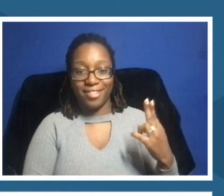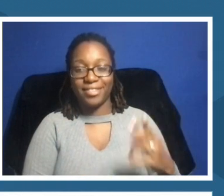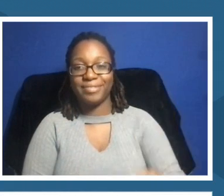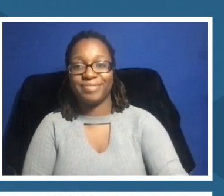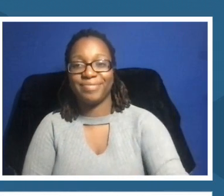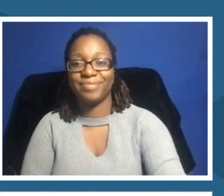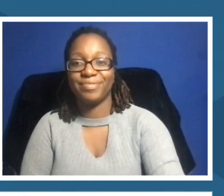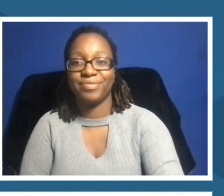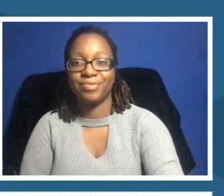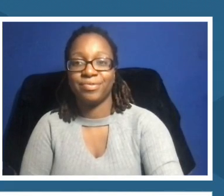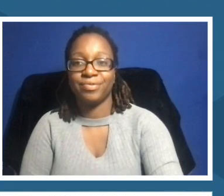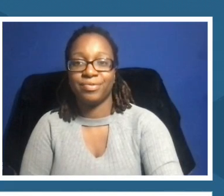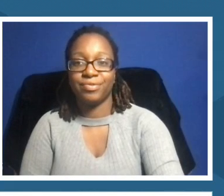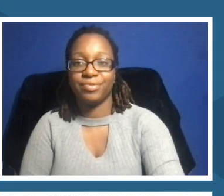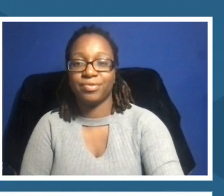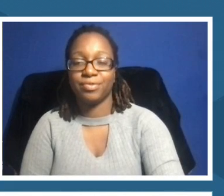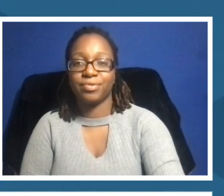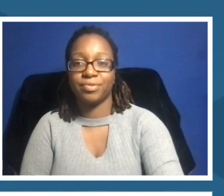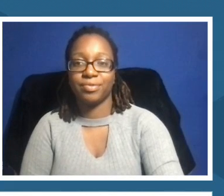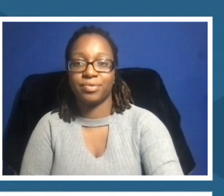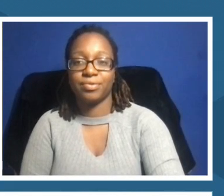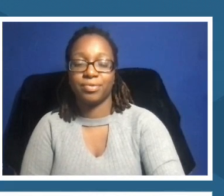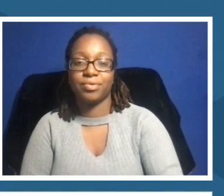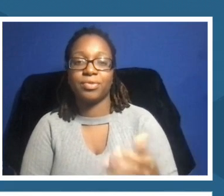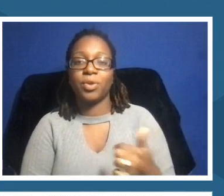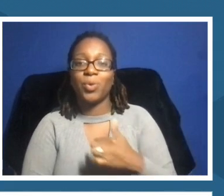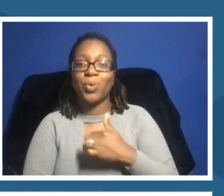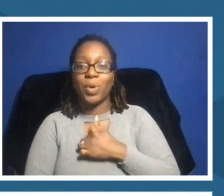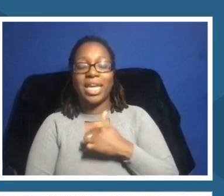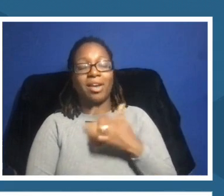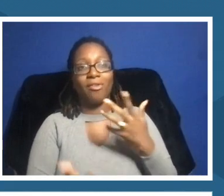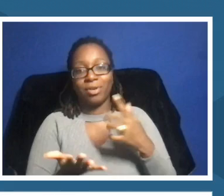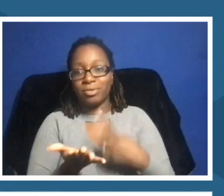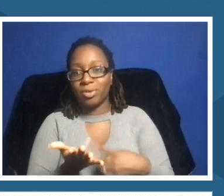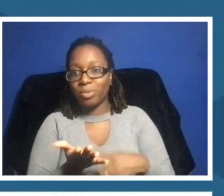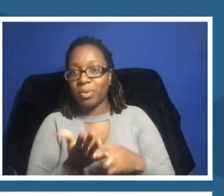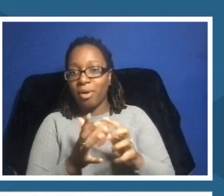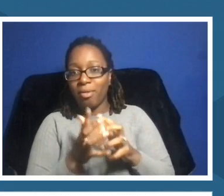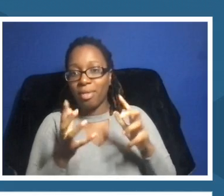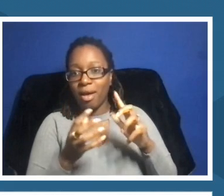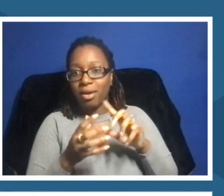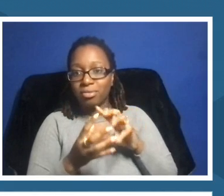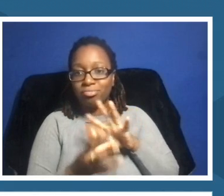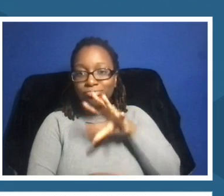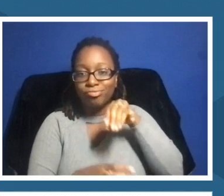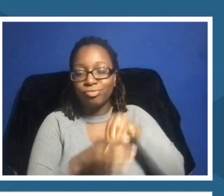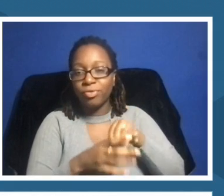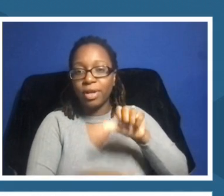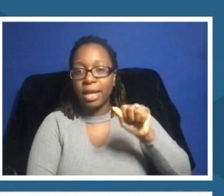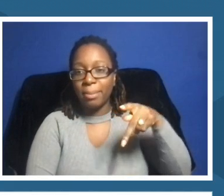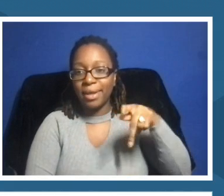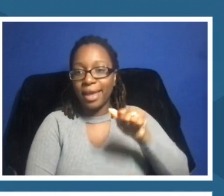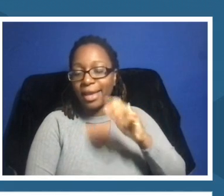mentioning throughout there is so so much to the apa experience that should make it abundantly clear for